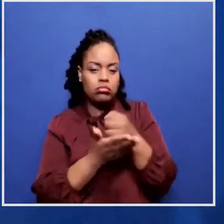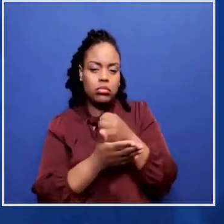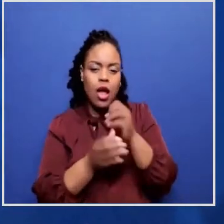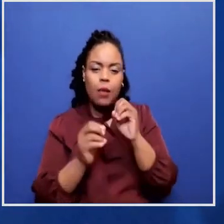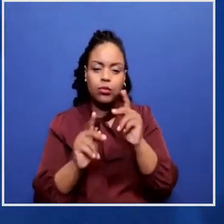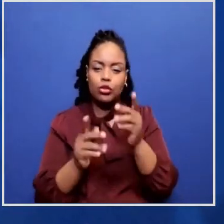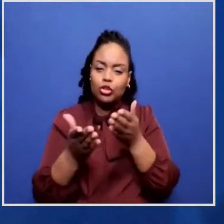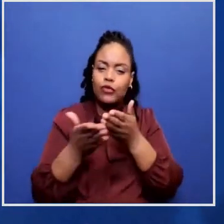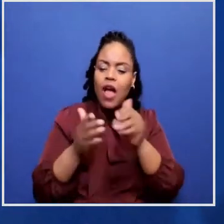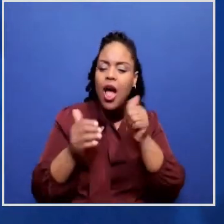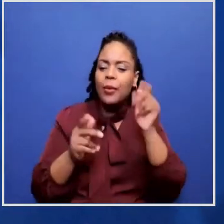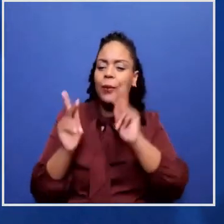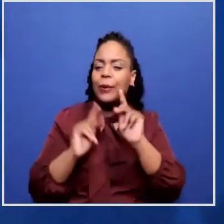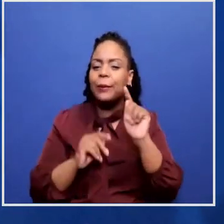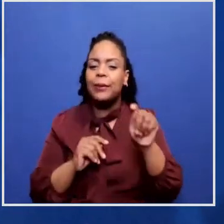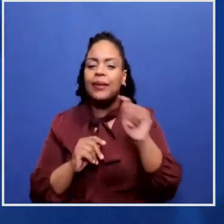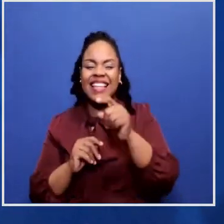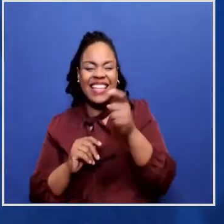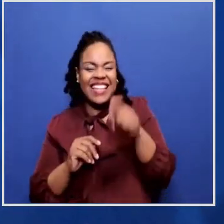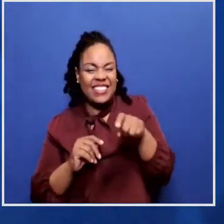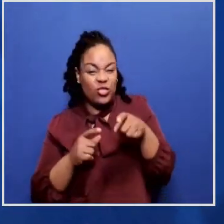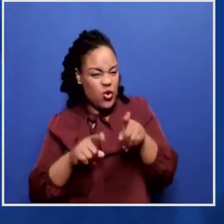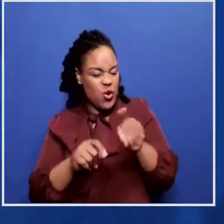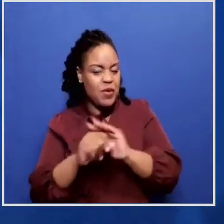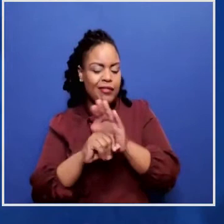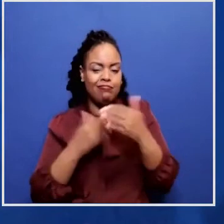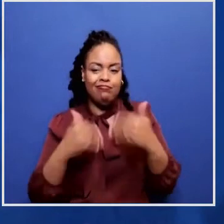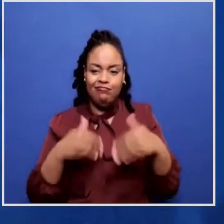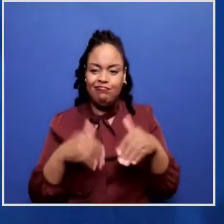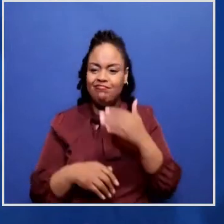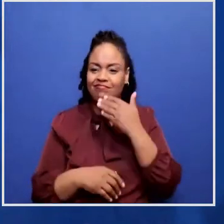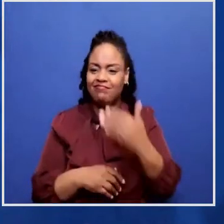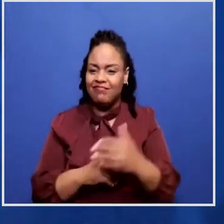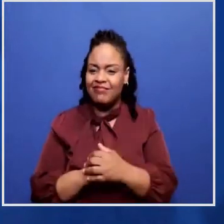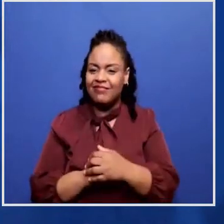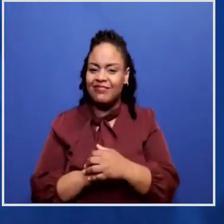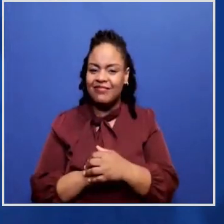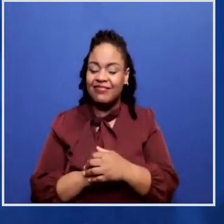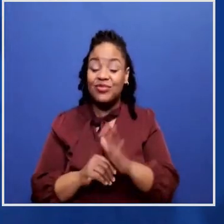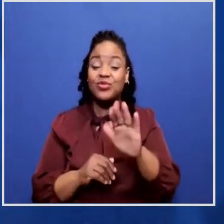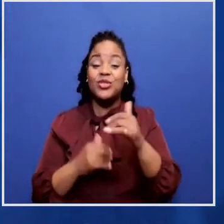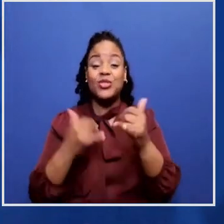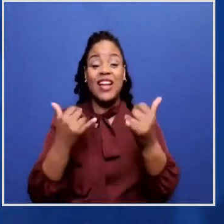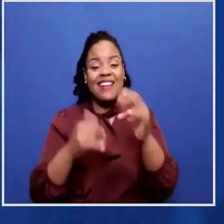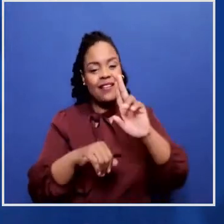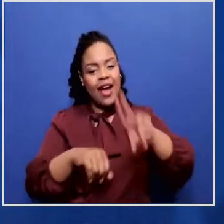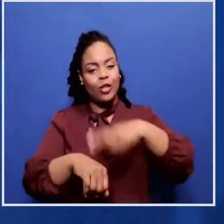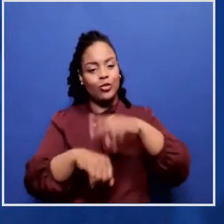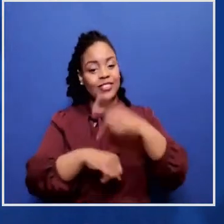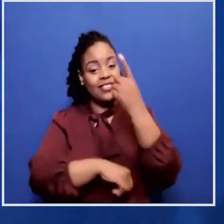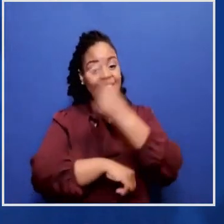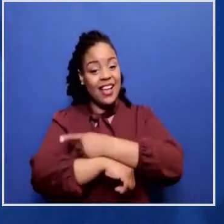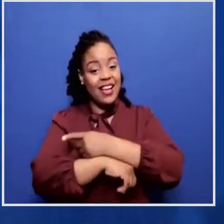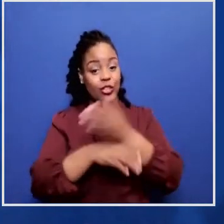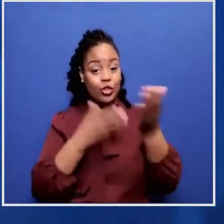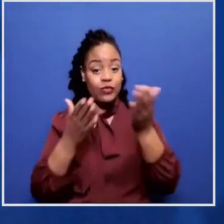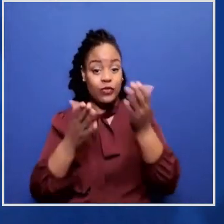I LOVE MICHAEL'S COMMITMENT TO SAFELY HELPING HIS